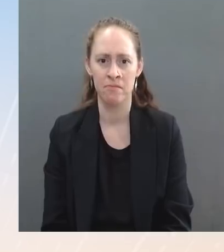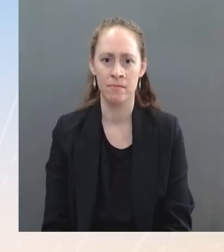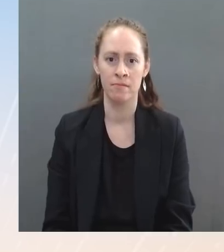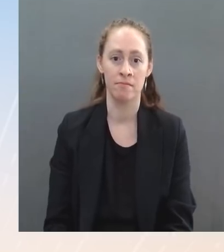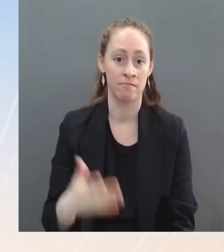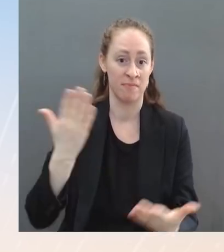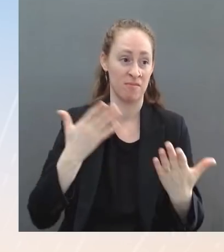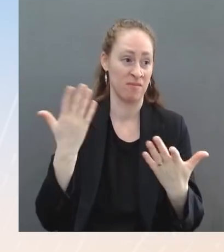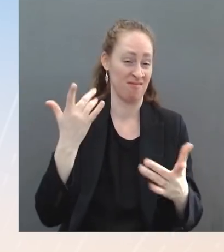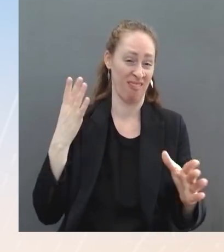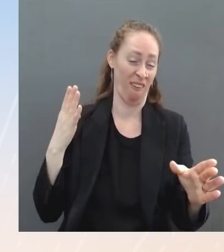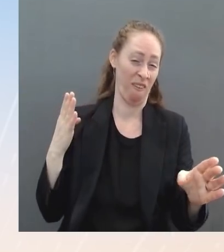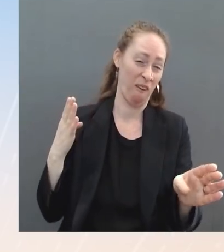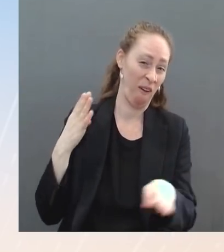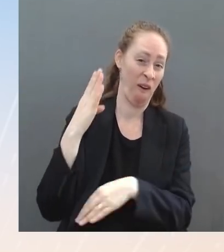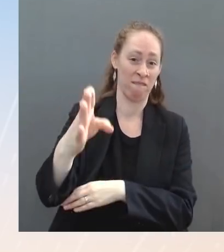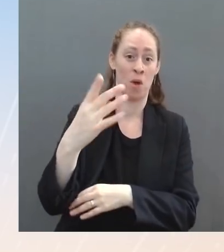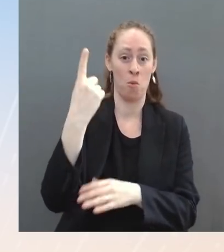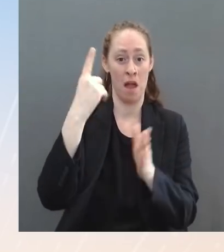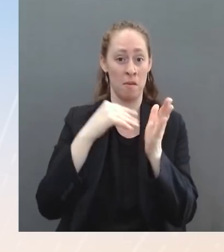importantly for several months --